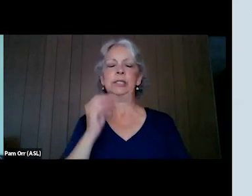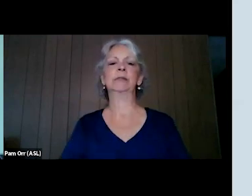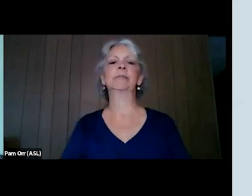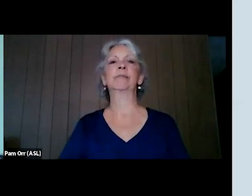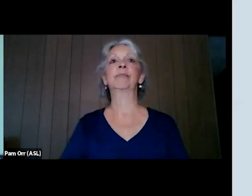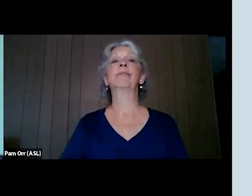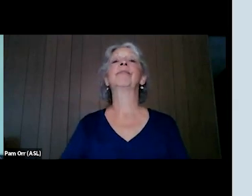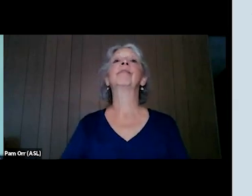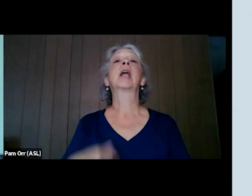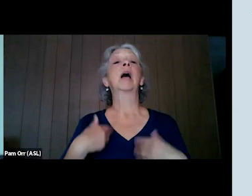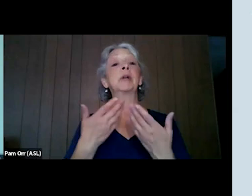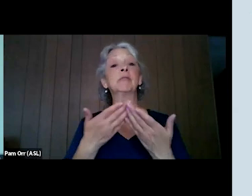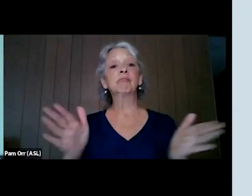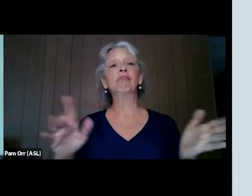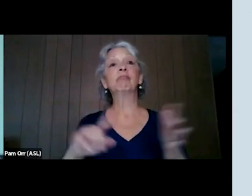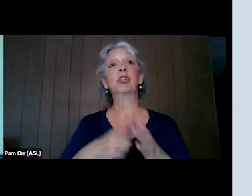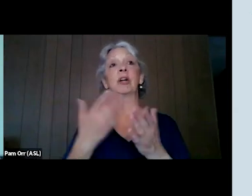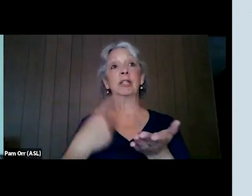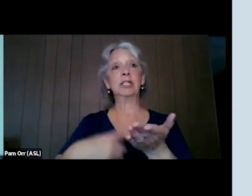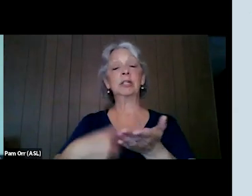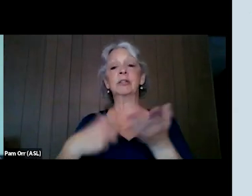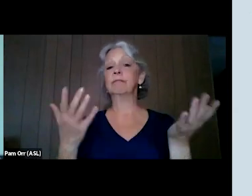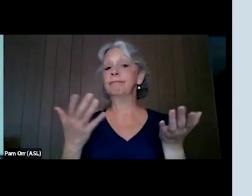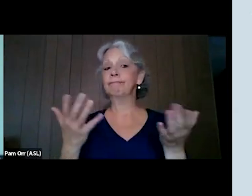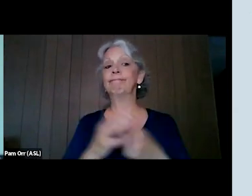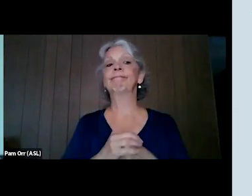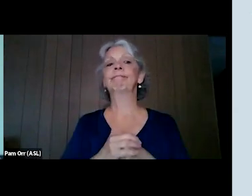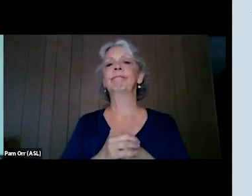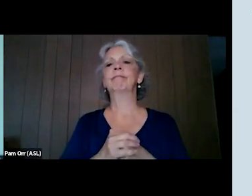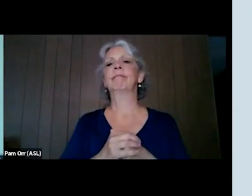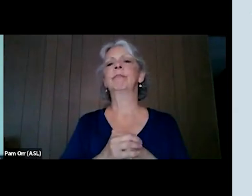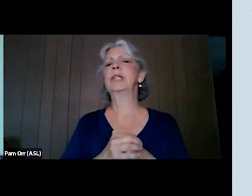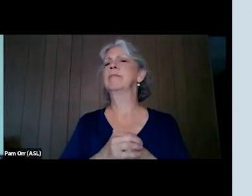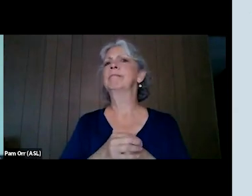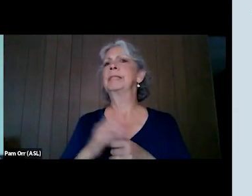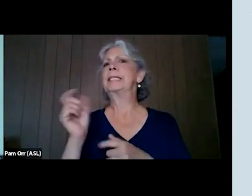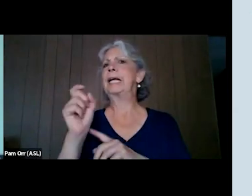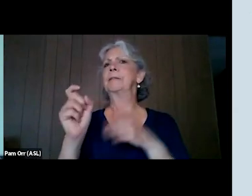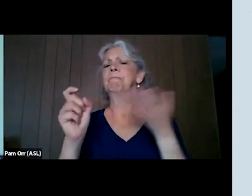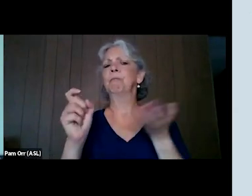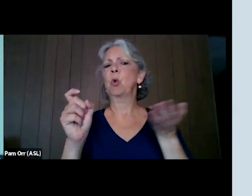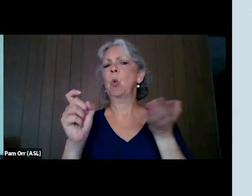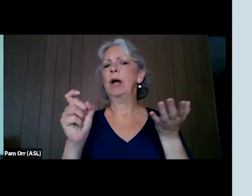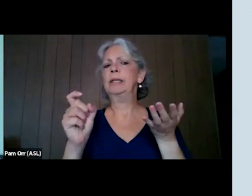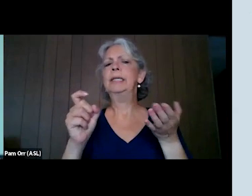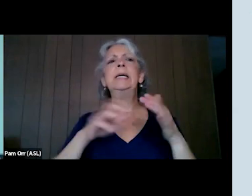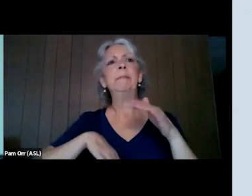So I'm gonna open us up a little bit here and just talk about kind of what xylazine is and some of the basic information you need to know.